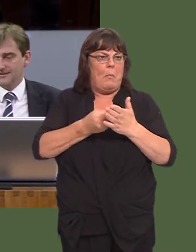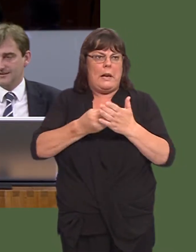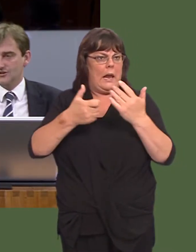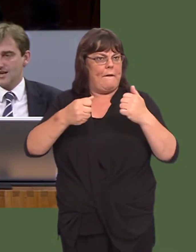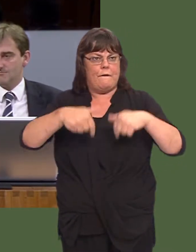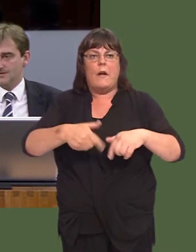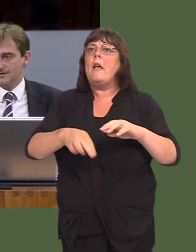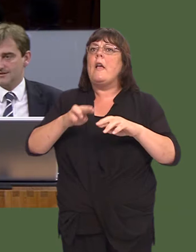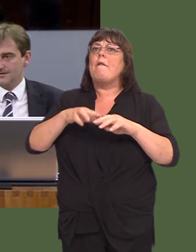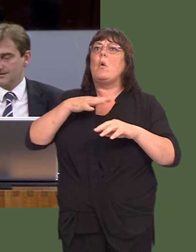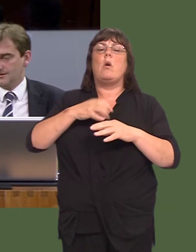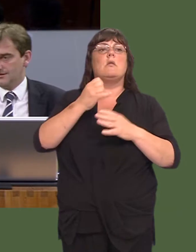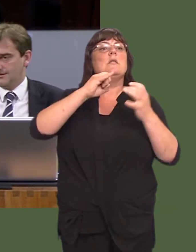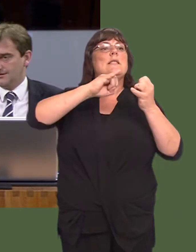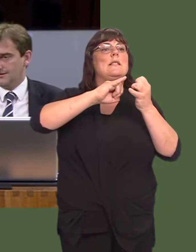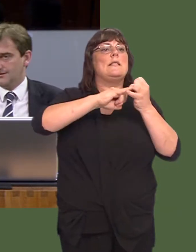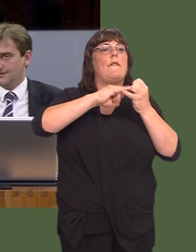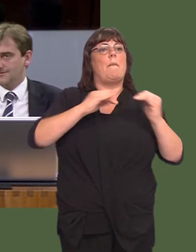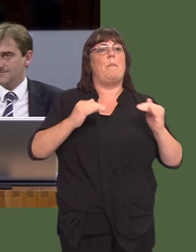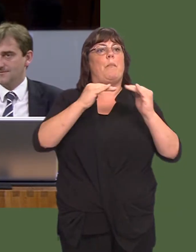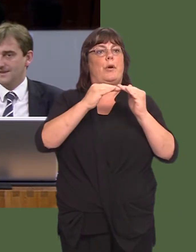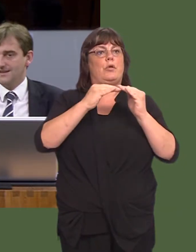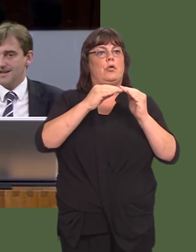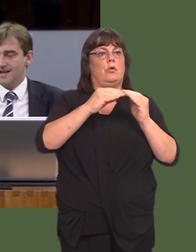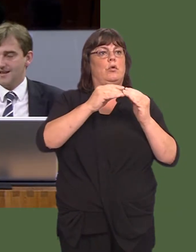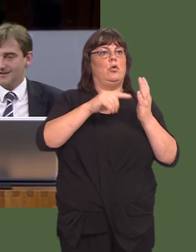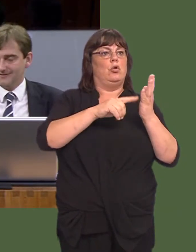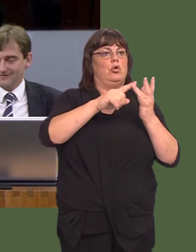It is a fact that if you want to get rid of Severn bridge tolls and put £100 million